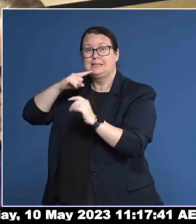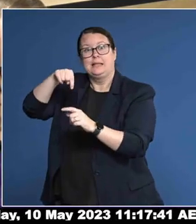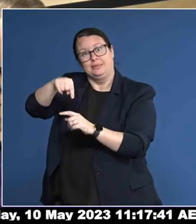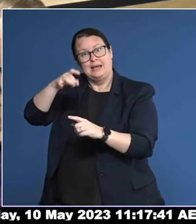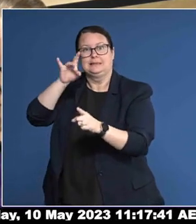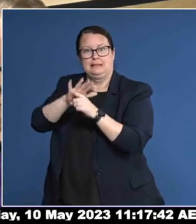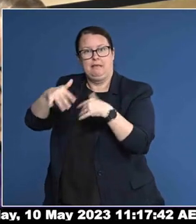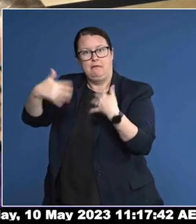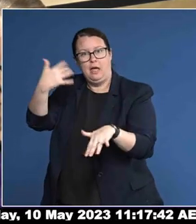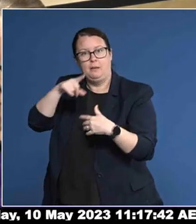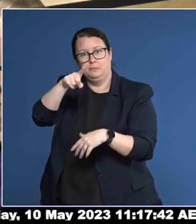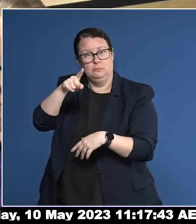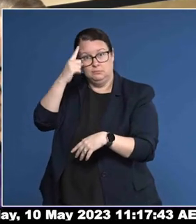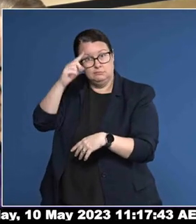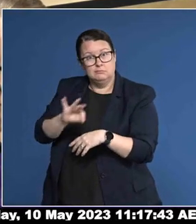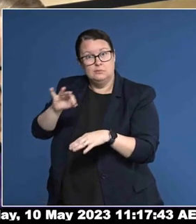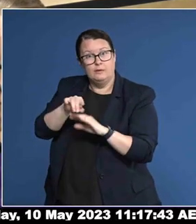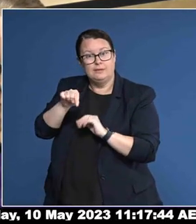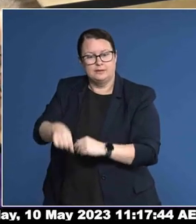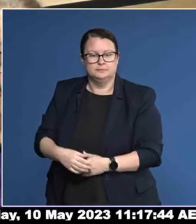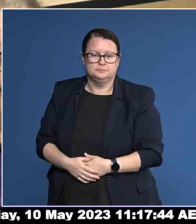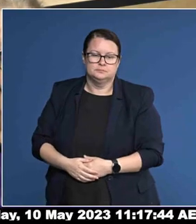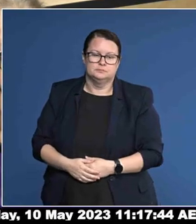There's no documentation to suggest that occurred.